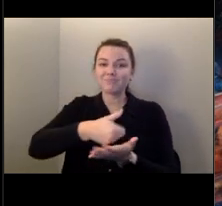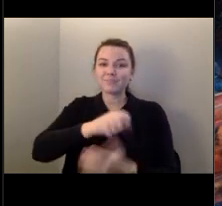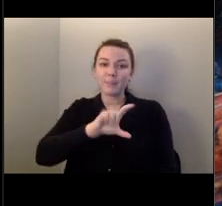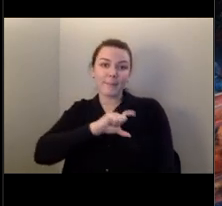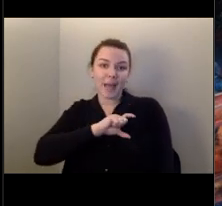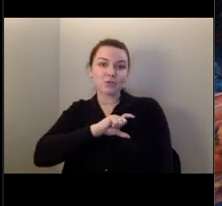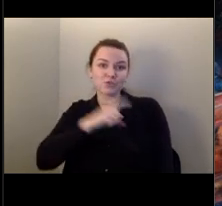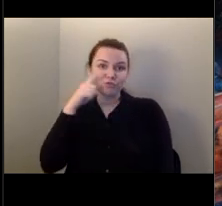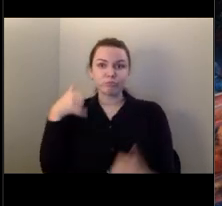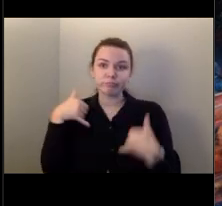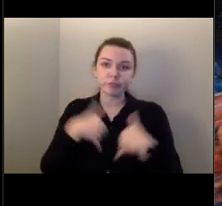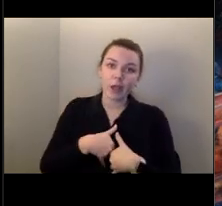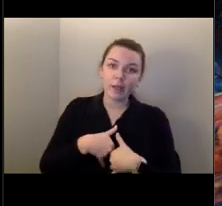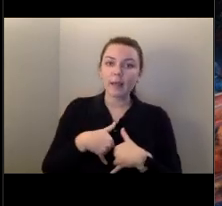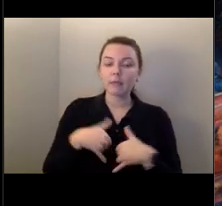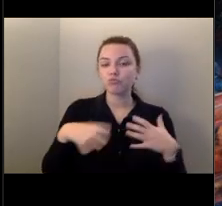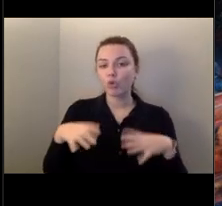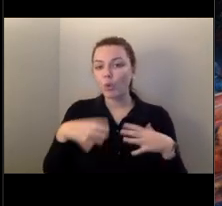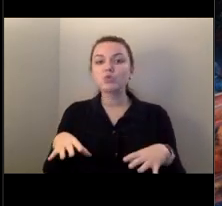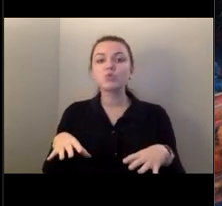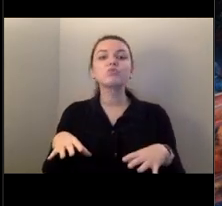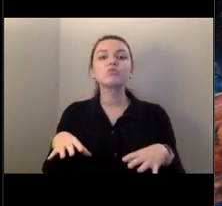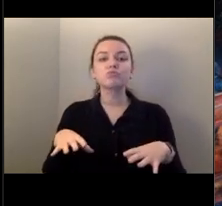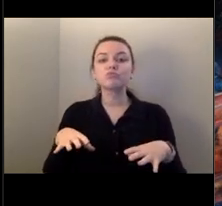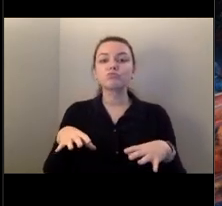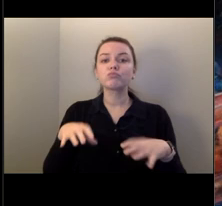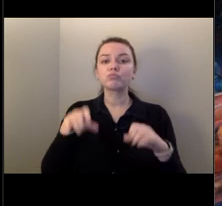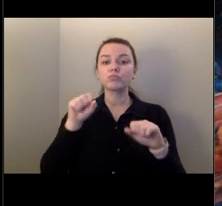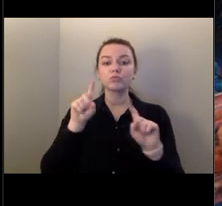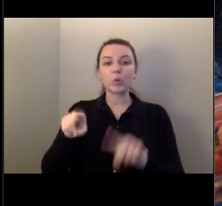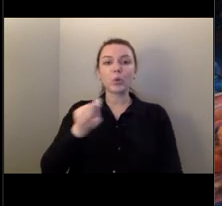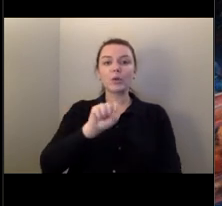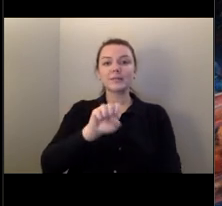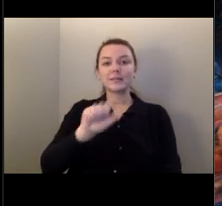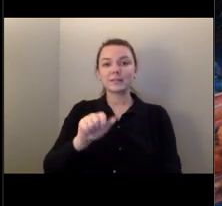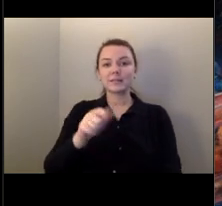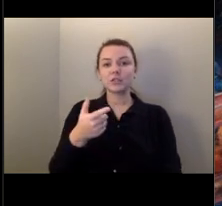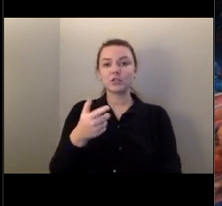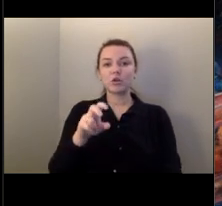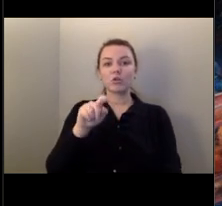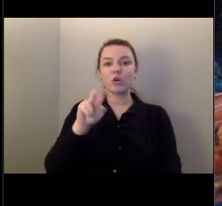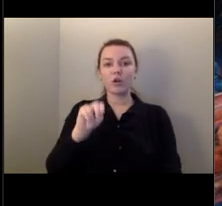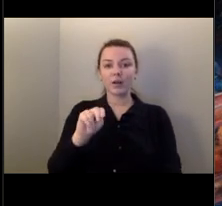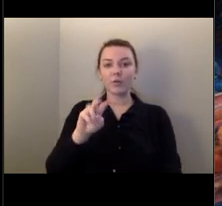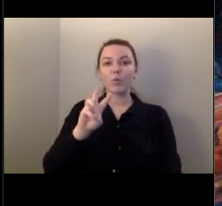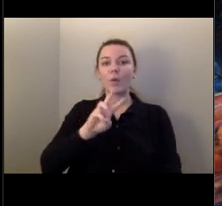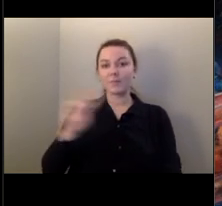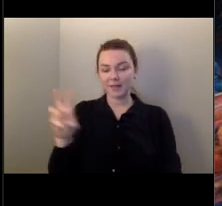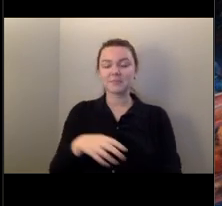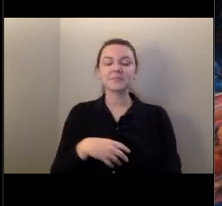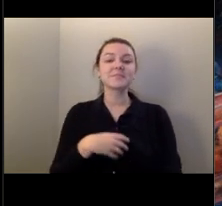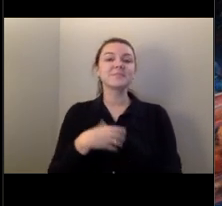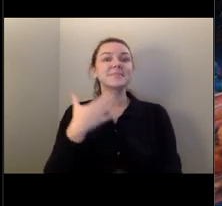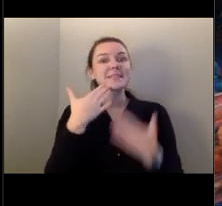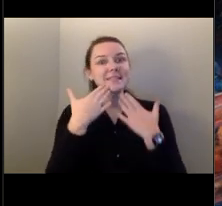And with that, I wanted to say thank you. Mahalo to everyone. And we look forward to seeing you